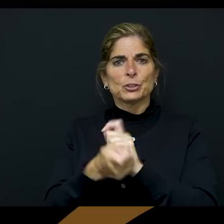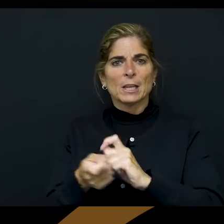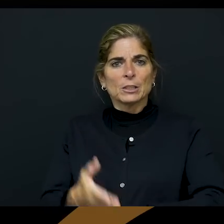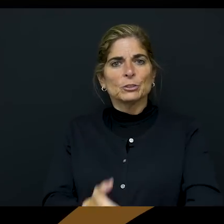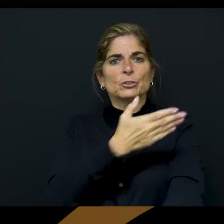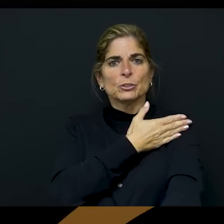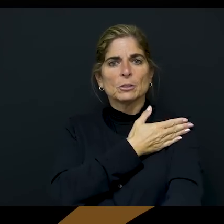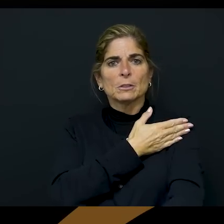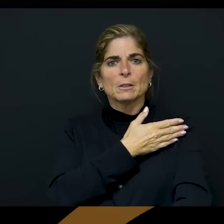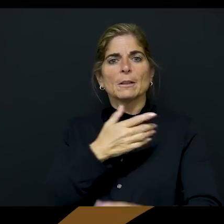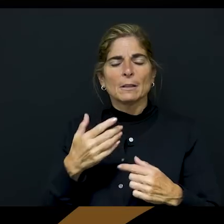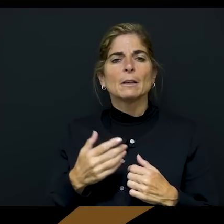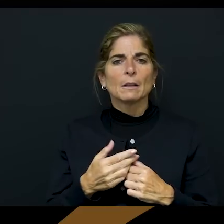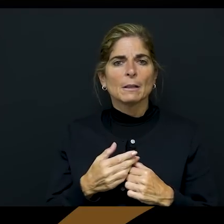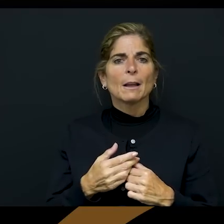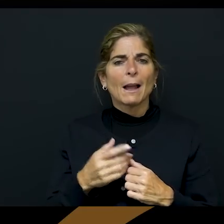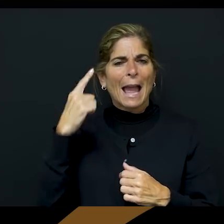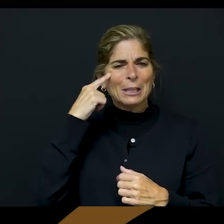I became that athlete powered by purpose.